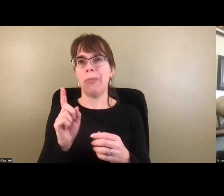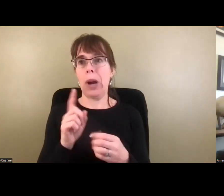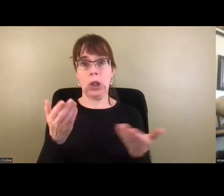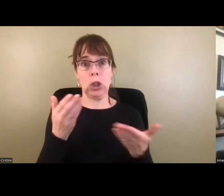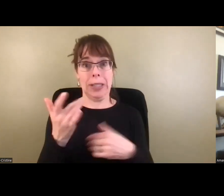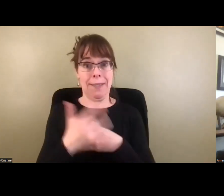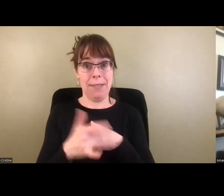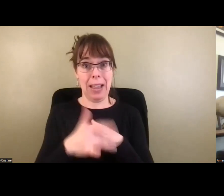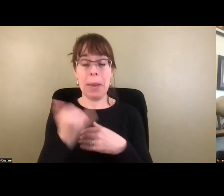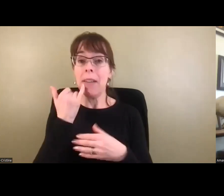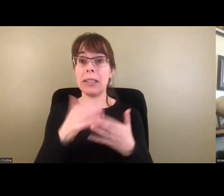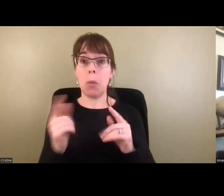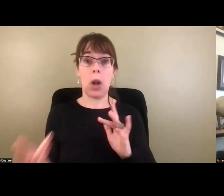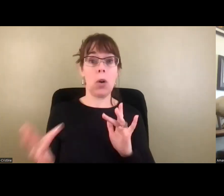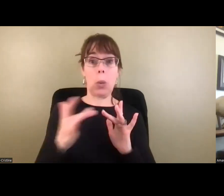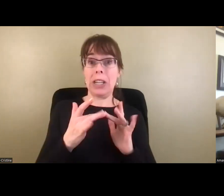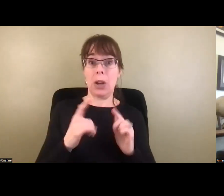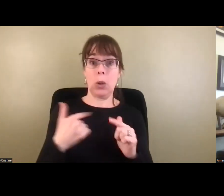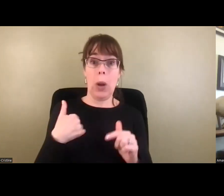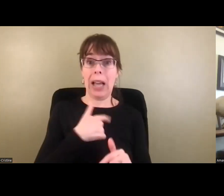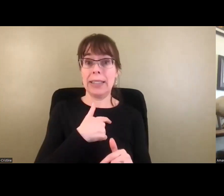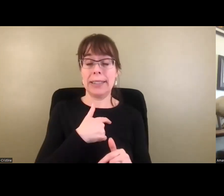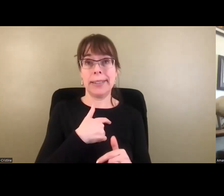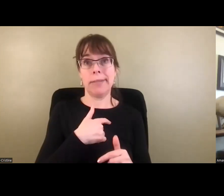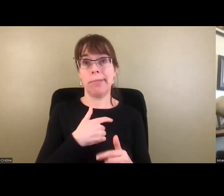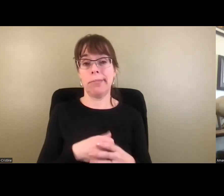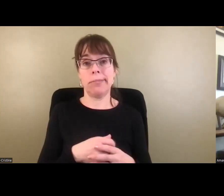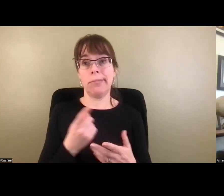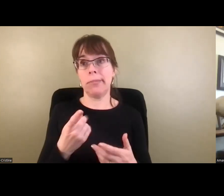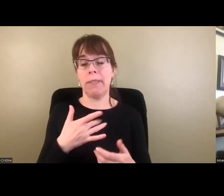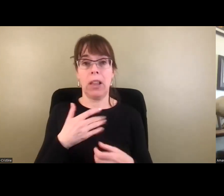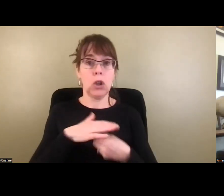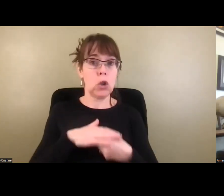If someone reaches out to us and they are, you know, stressed out they don't know where to start,